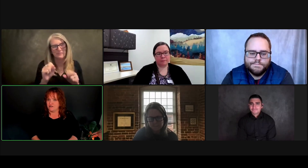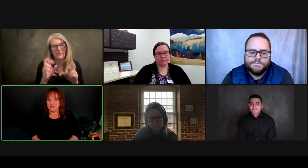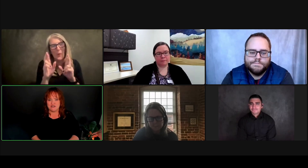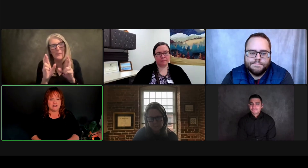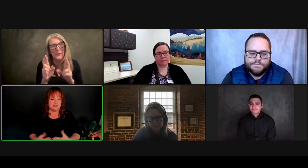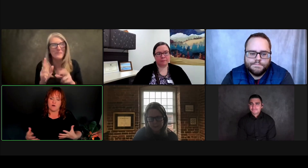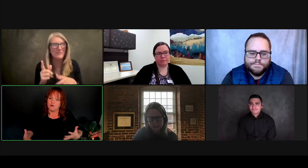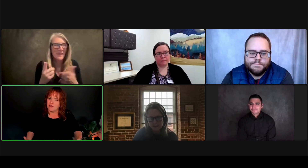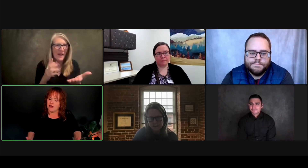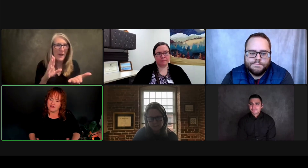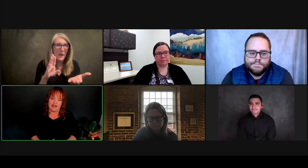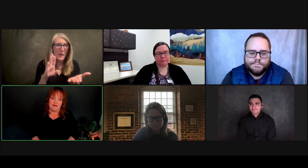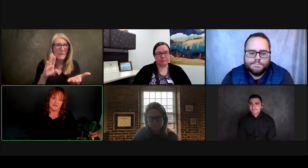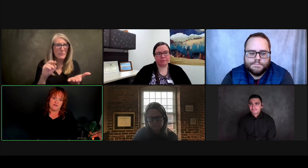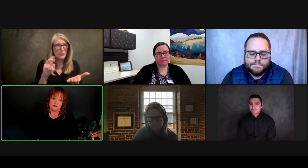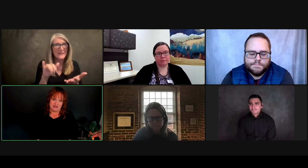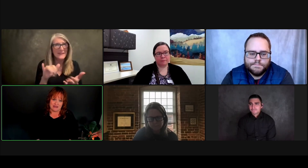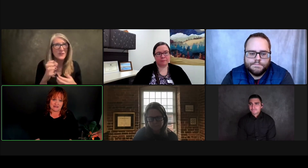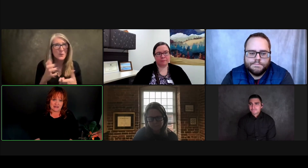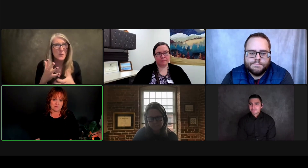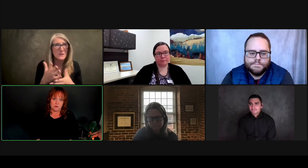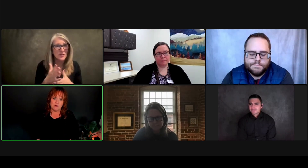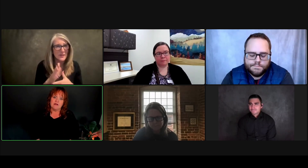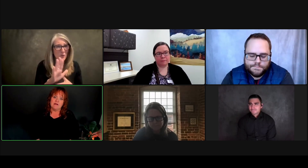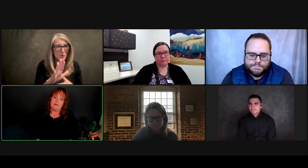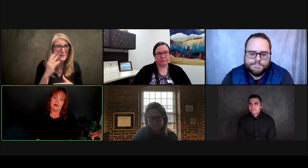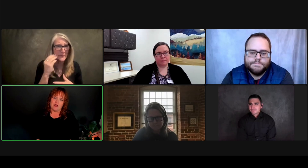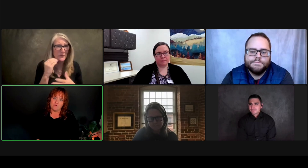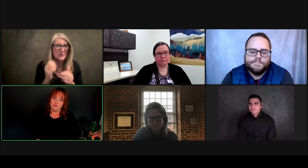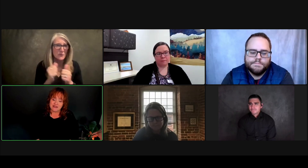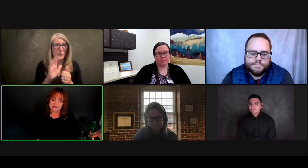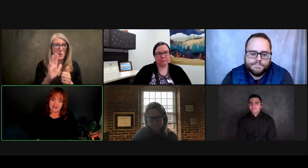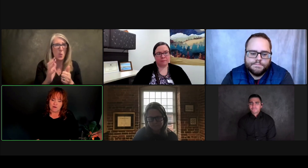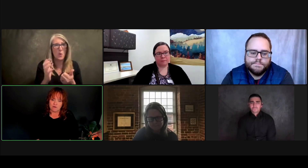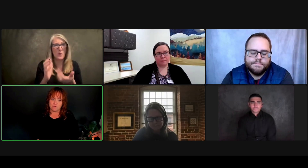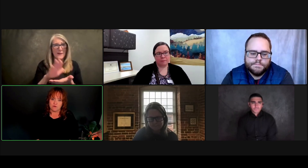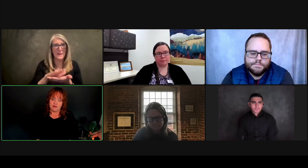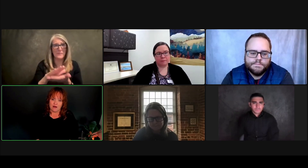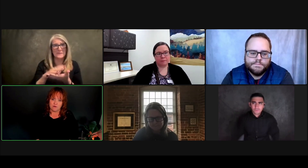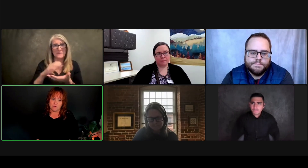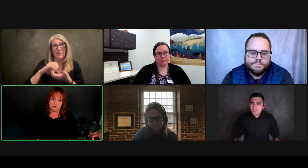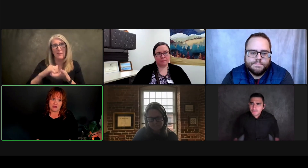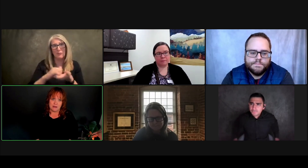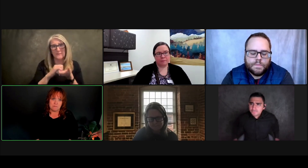We should just go along and have everything be accessible. Hopefully, that's how it will-- how it will be.